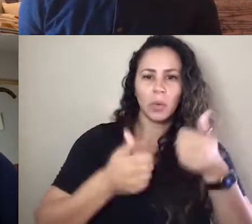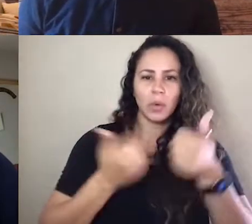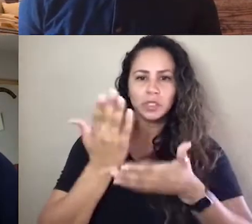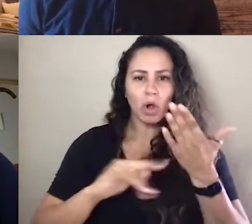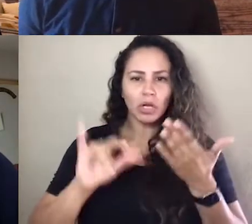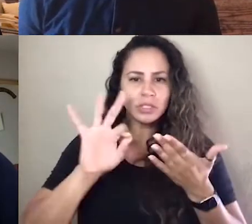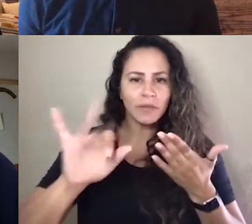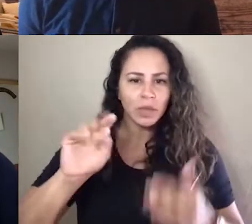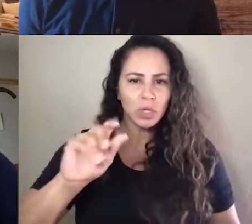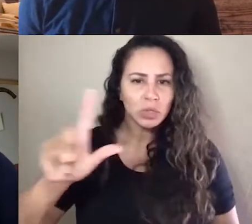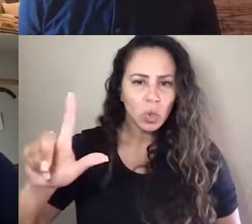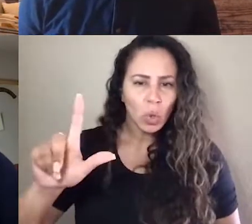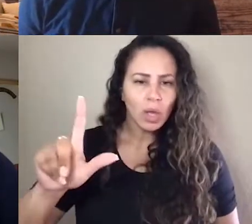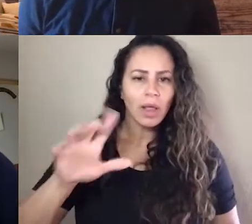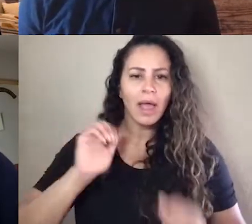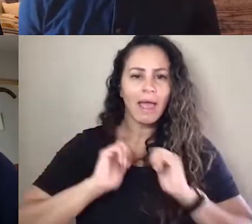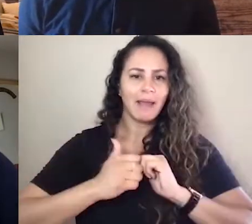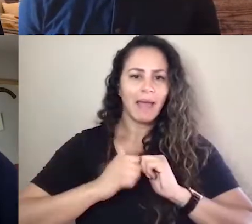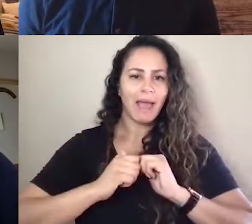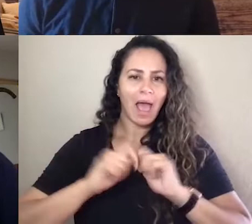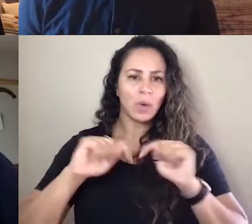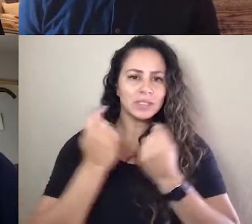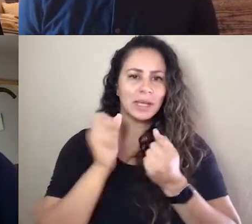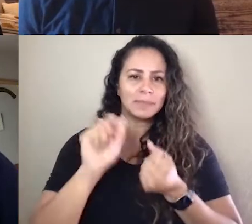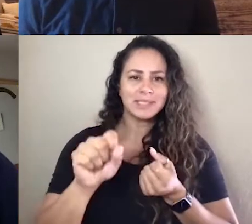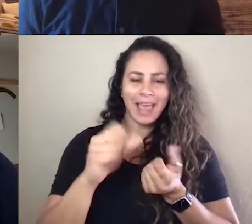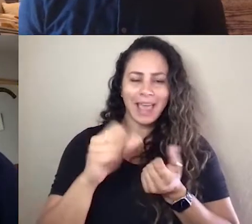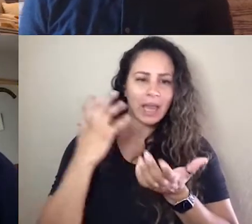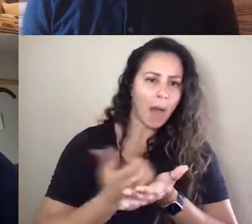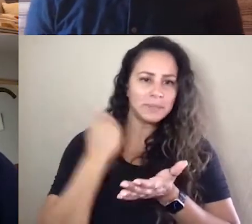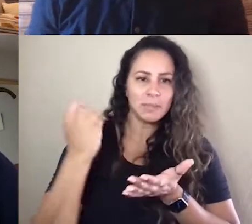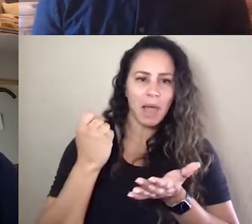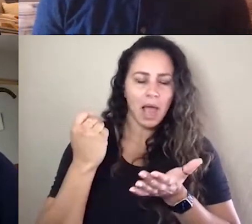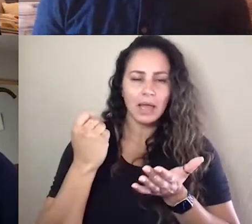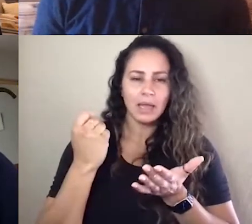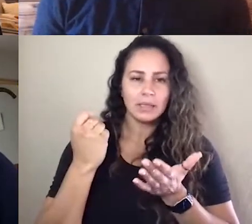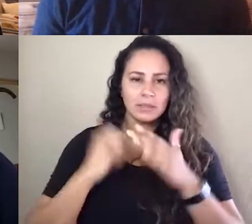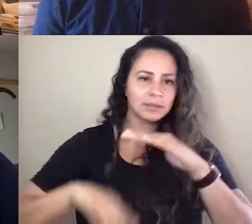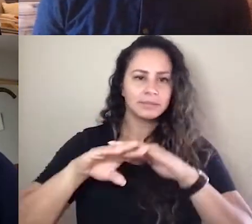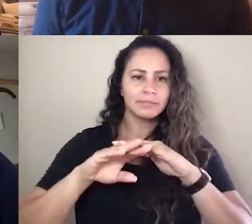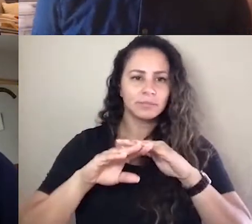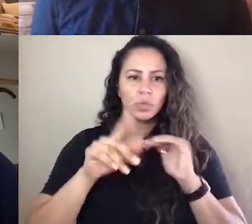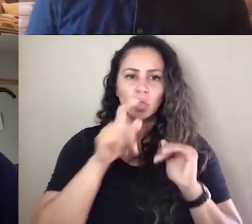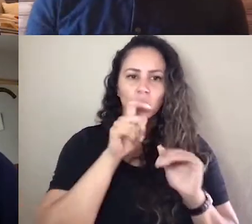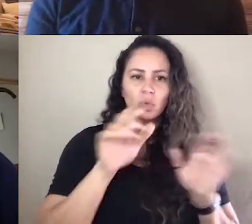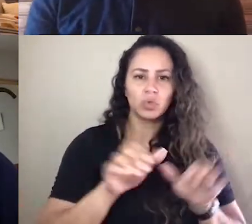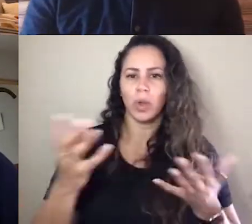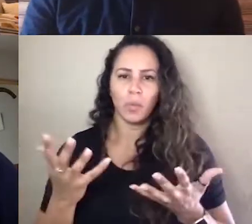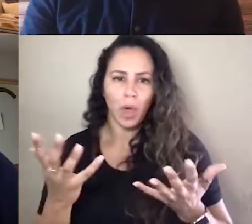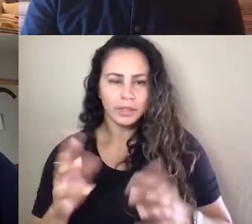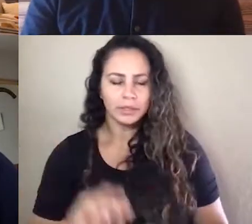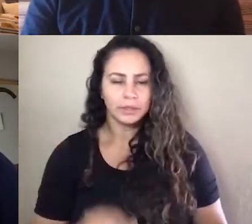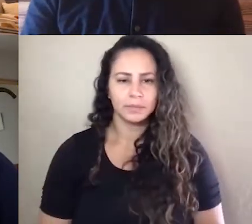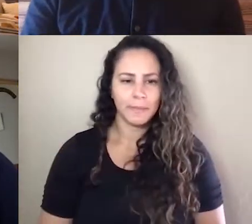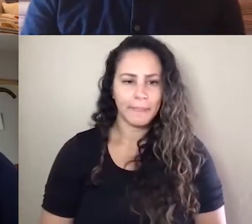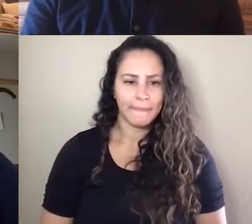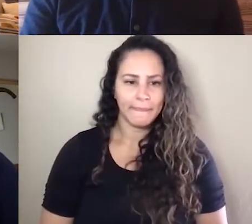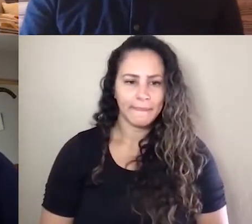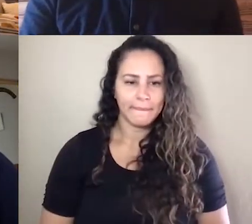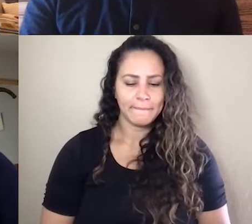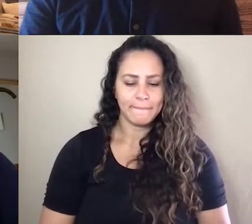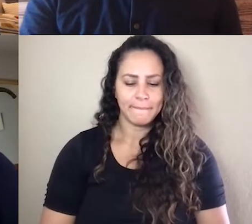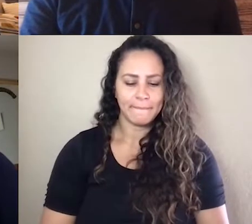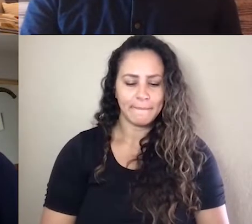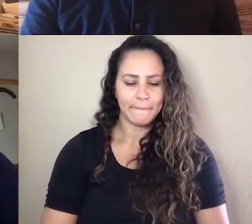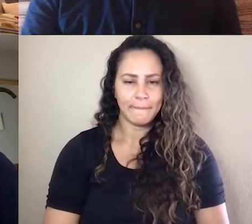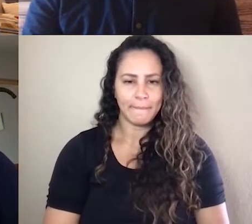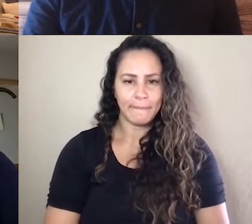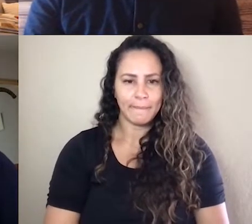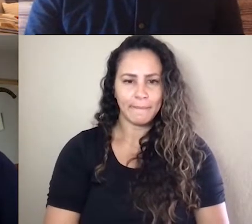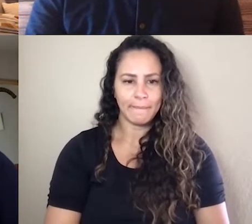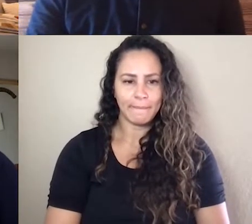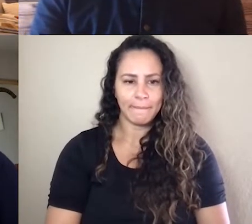AND LIKE HOW TEAMS CAN OPTIMIZE WHO IS DOING WHAT.